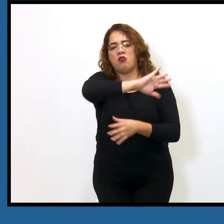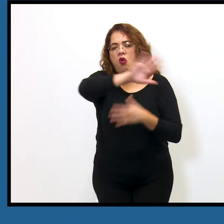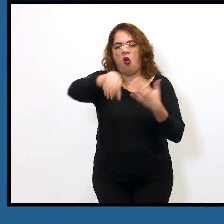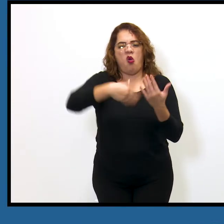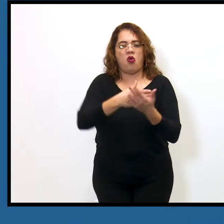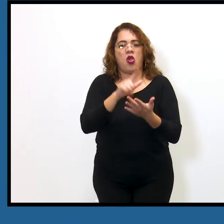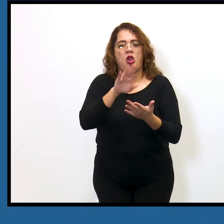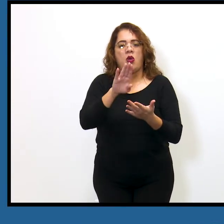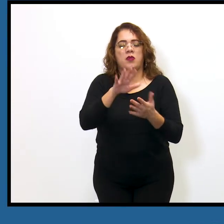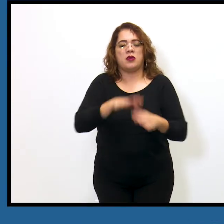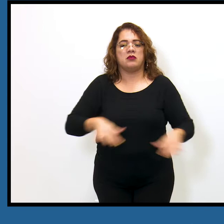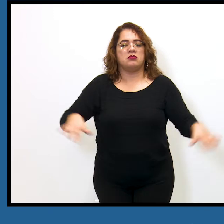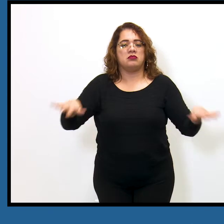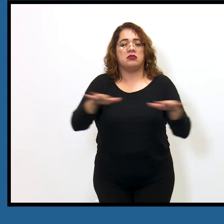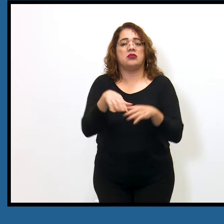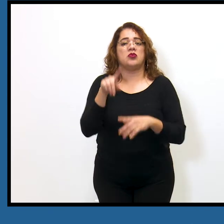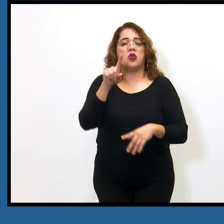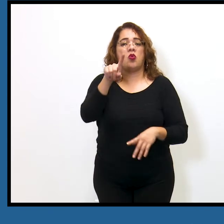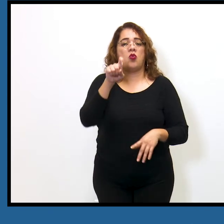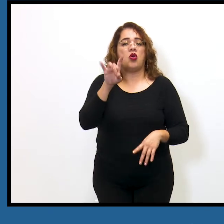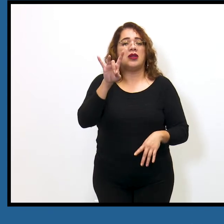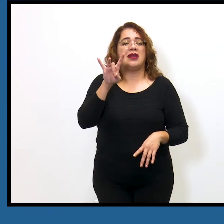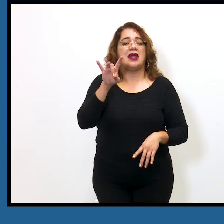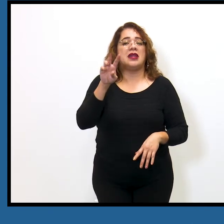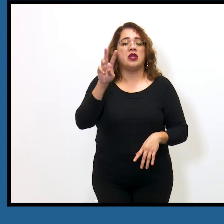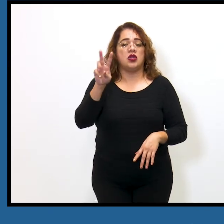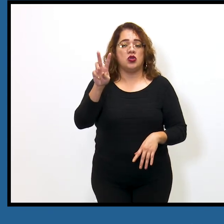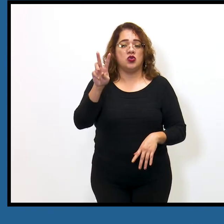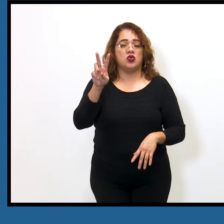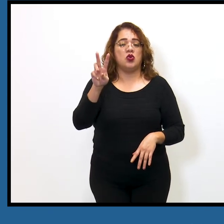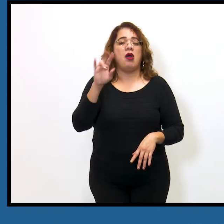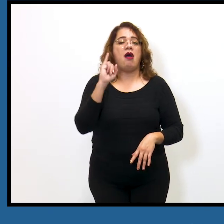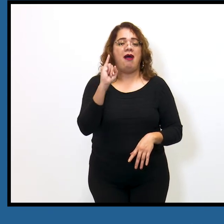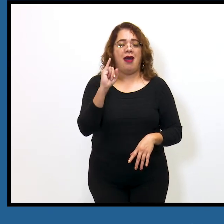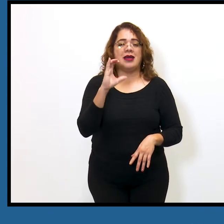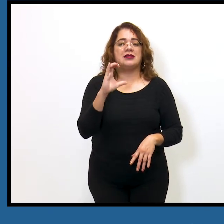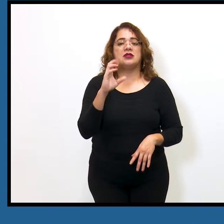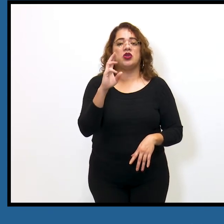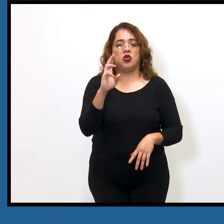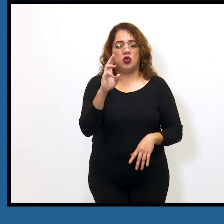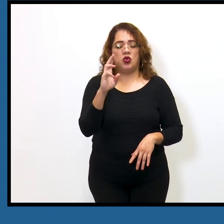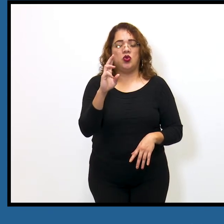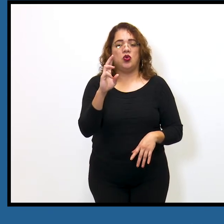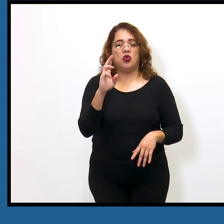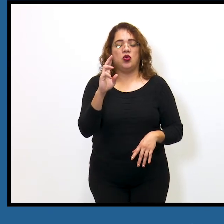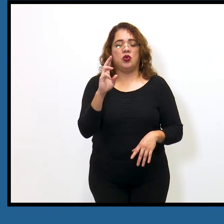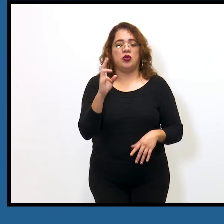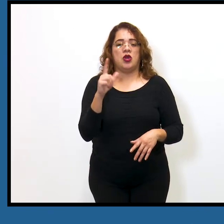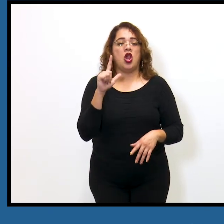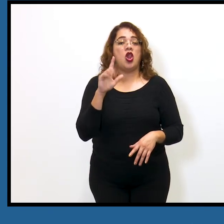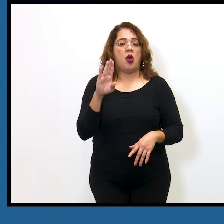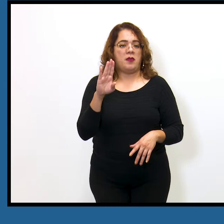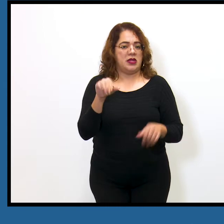So we have a total of 182 ICU beds across the Long Beach area hospitals so